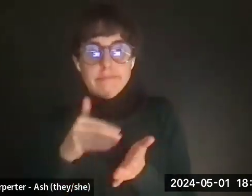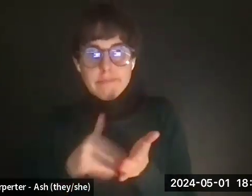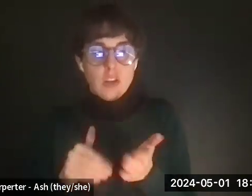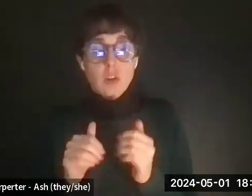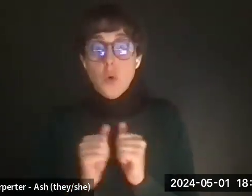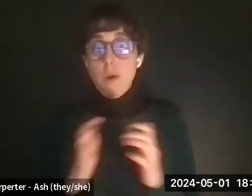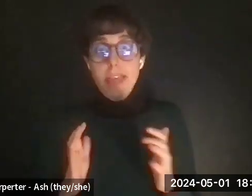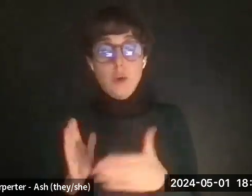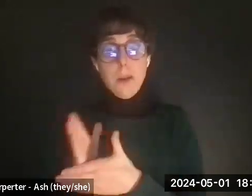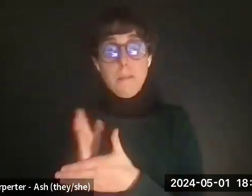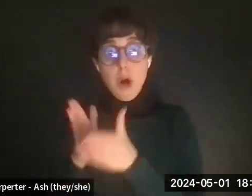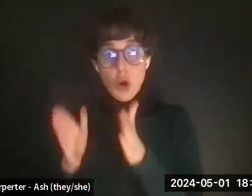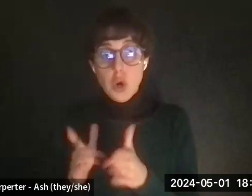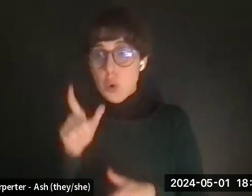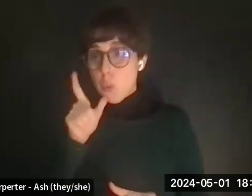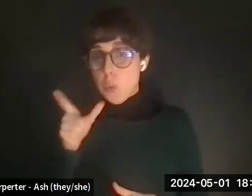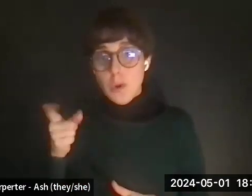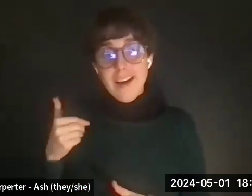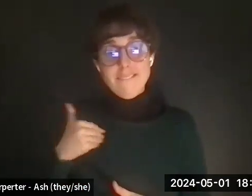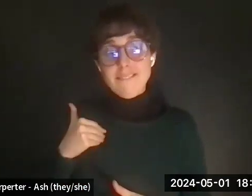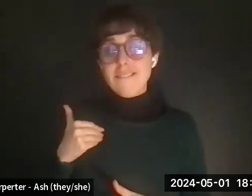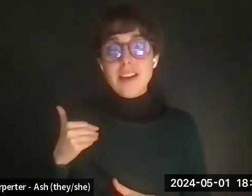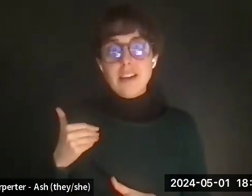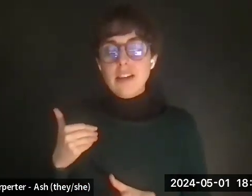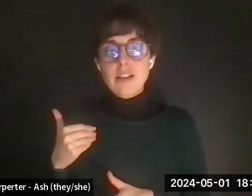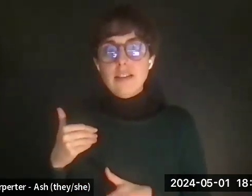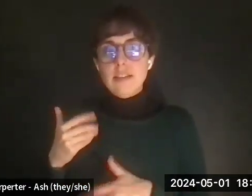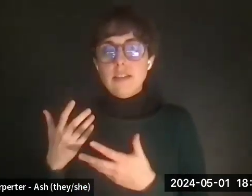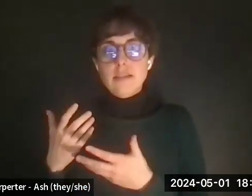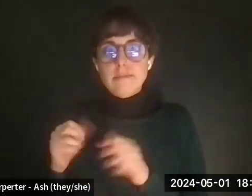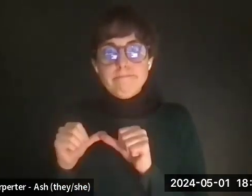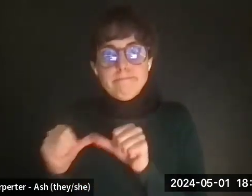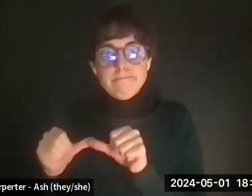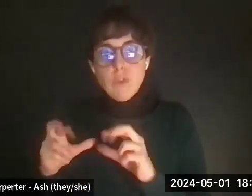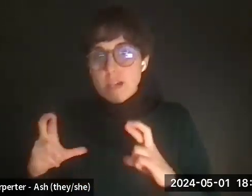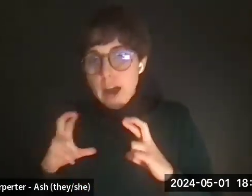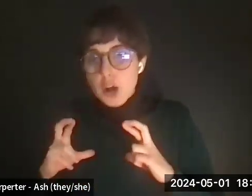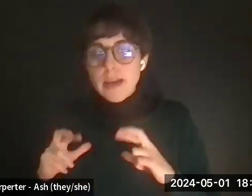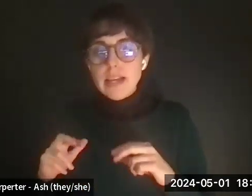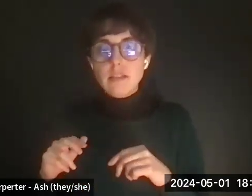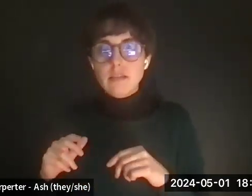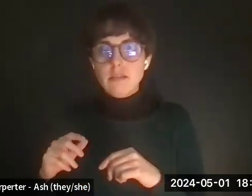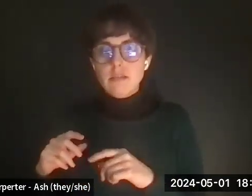to a stable retirement where we know, you know, our bills are gonna get paid.